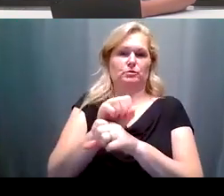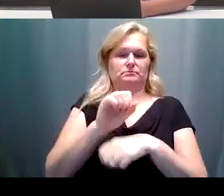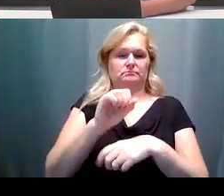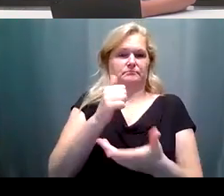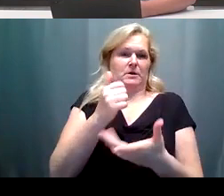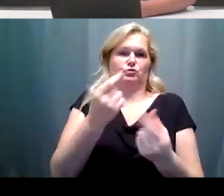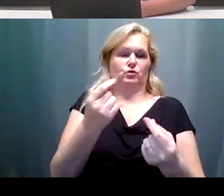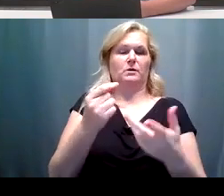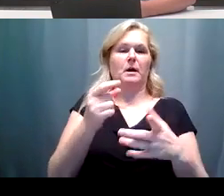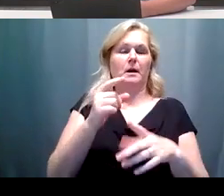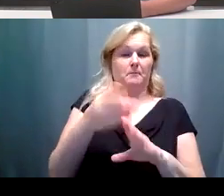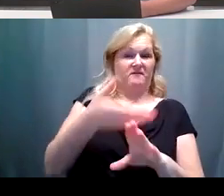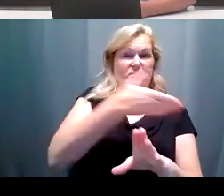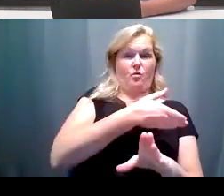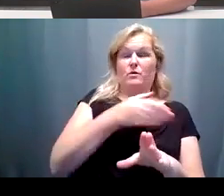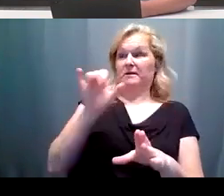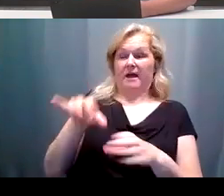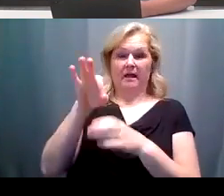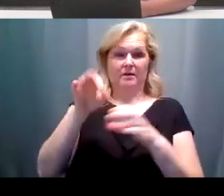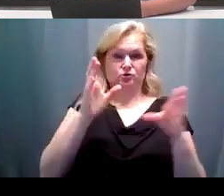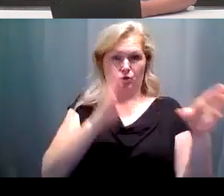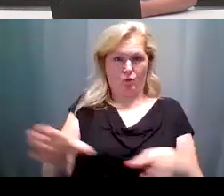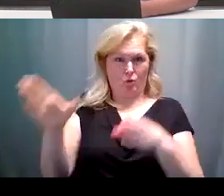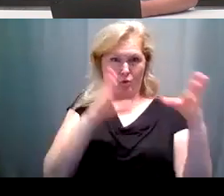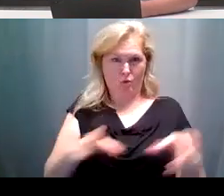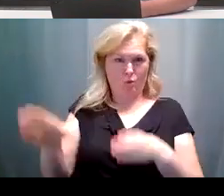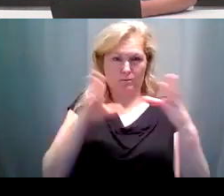ahead of time so that people can register to vote and vote